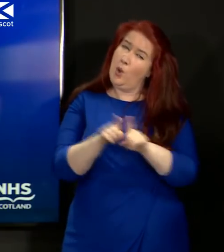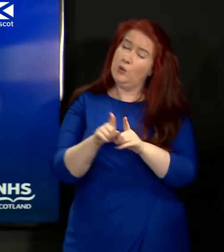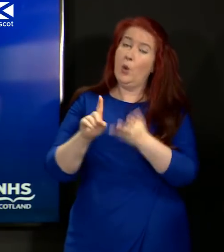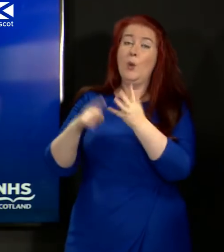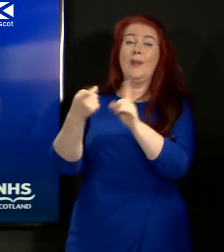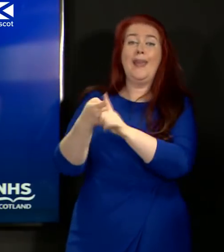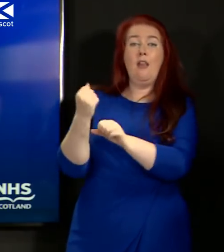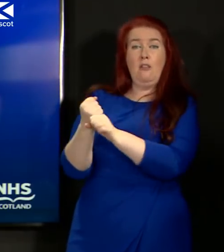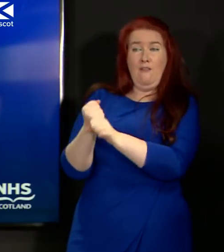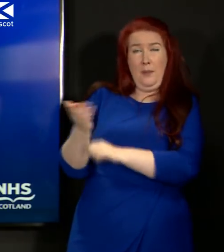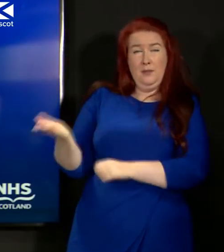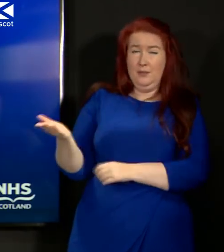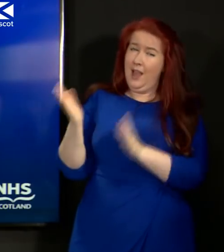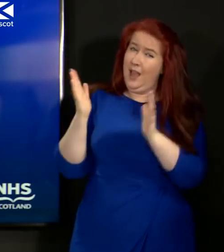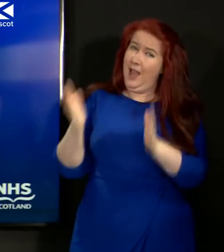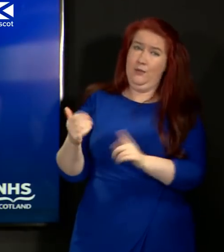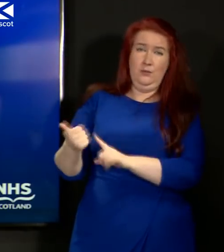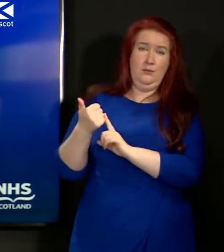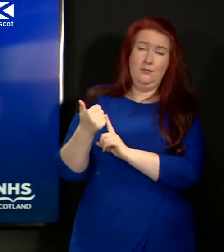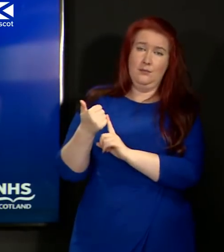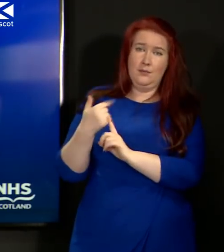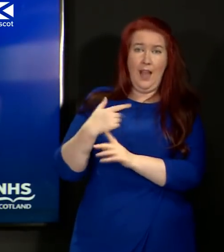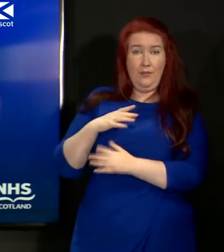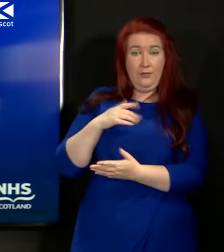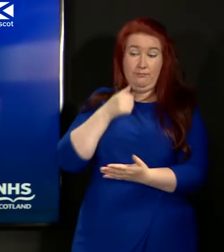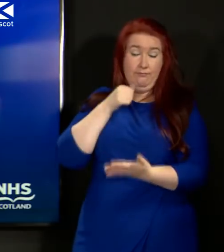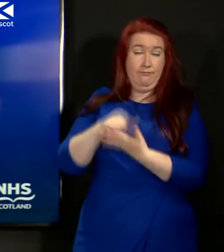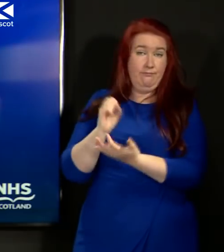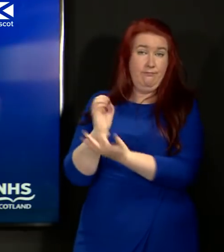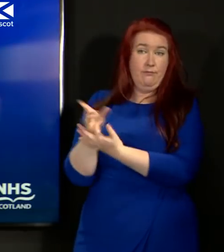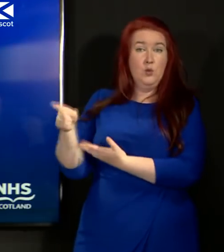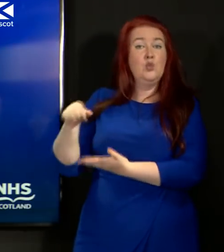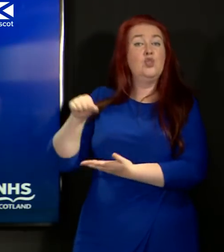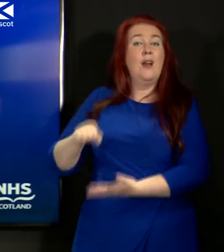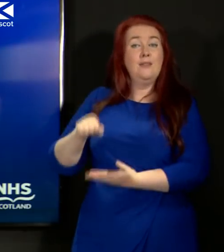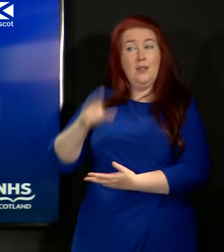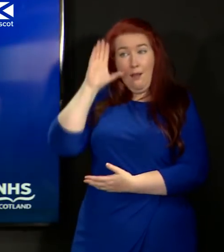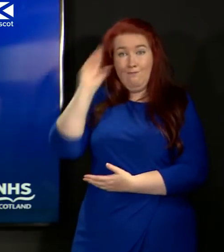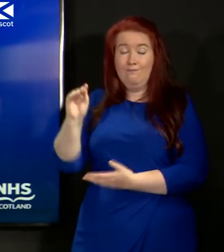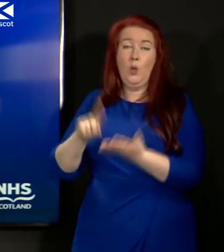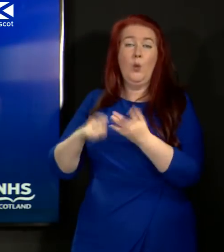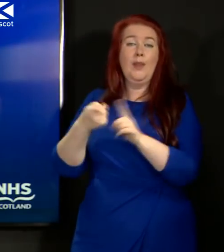have written to the Chancellor on the need to extend the job retention scheme.